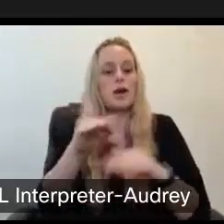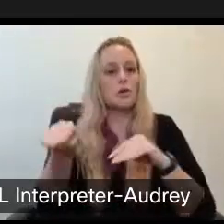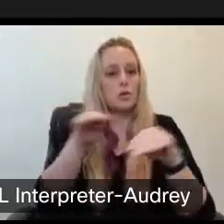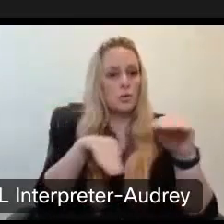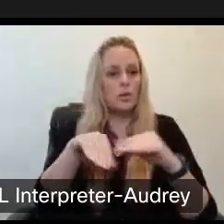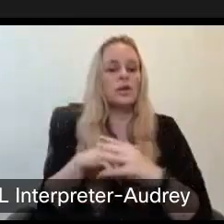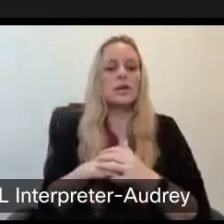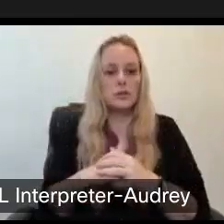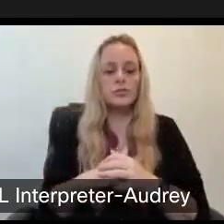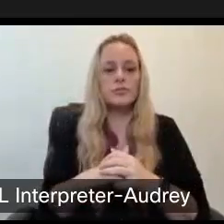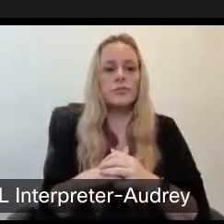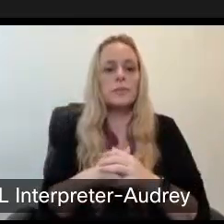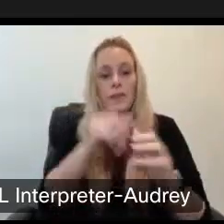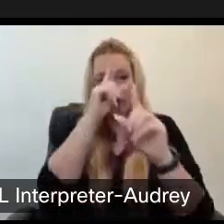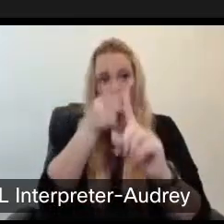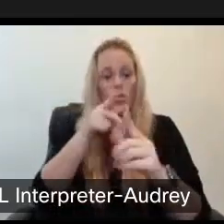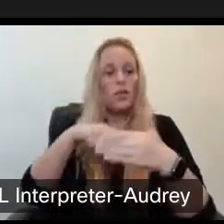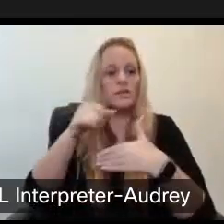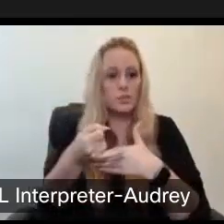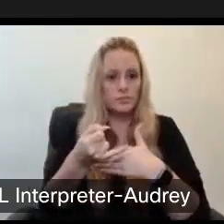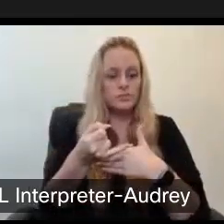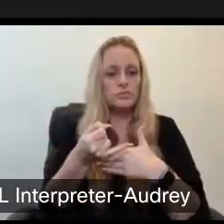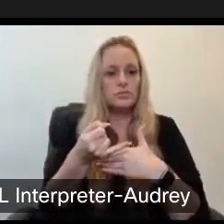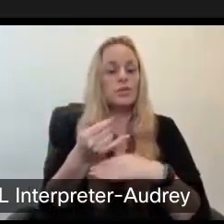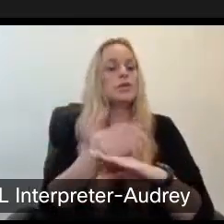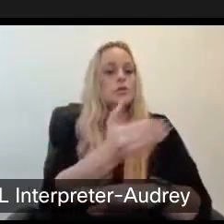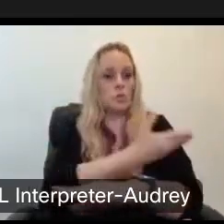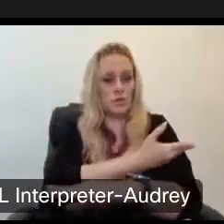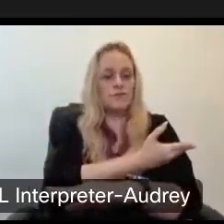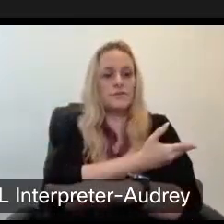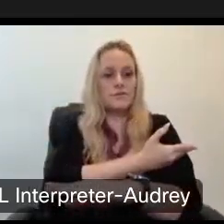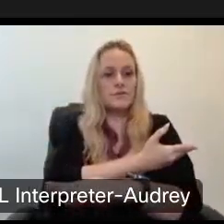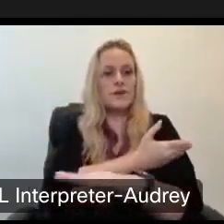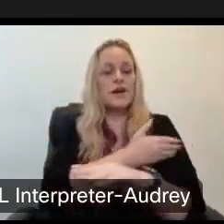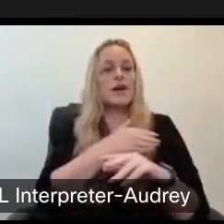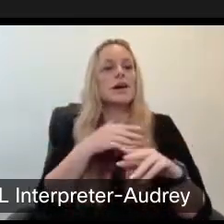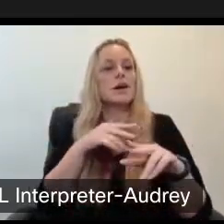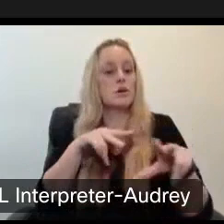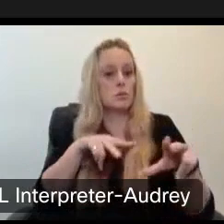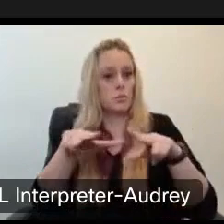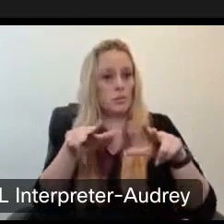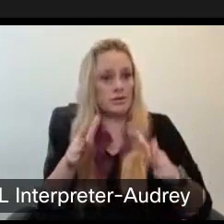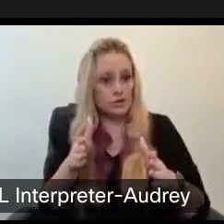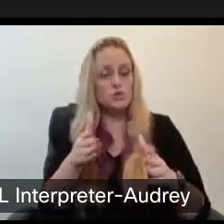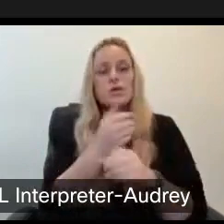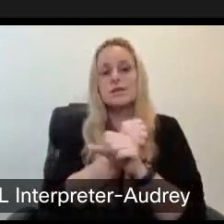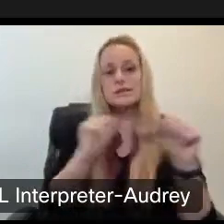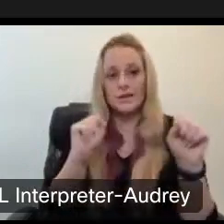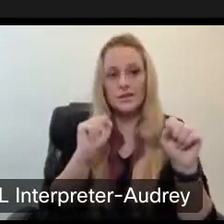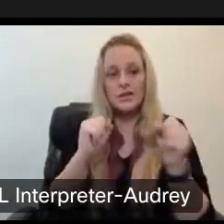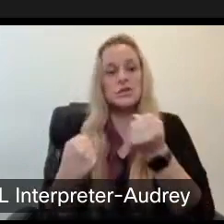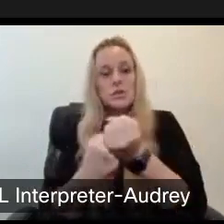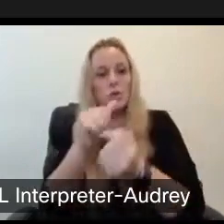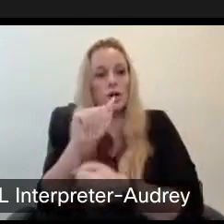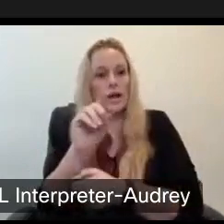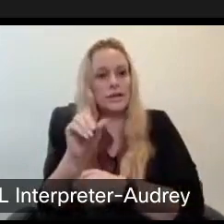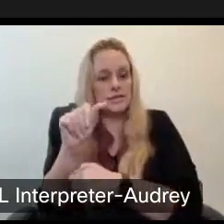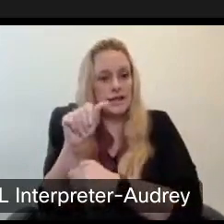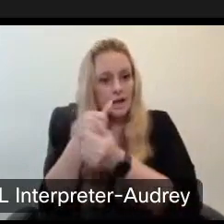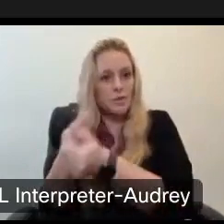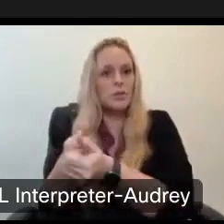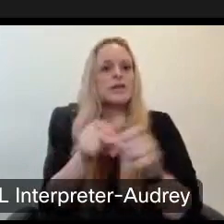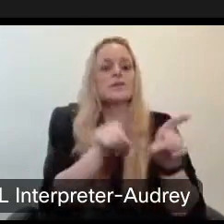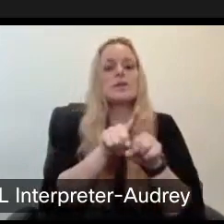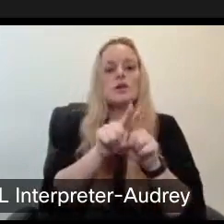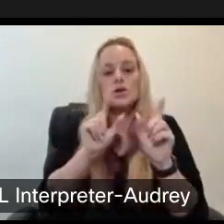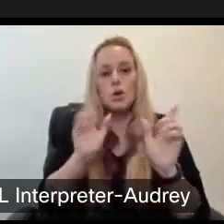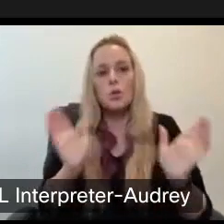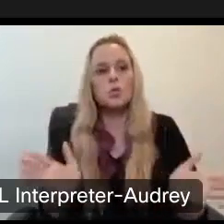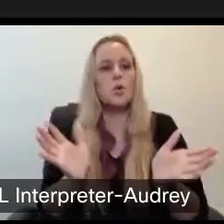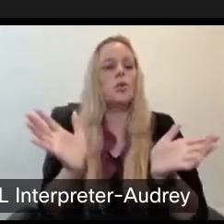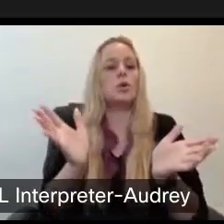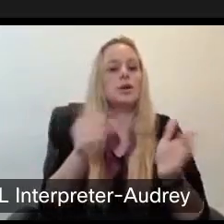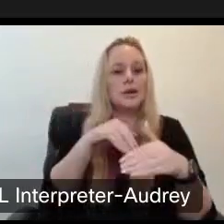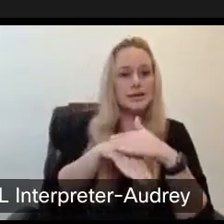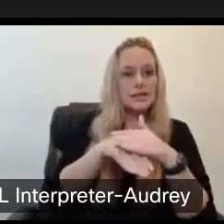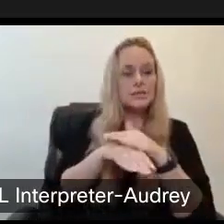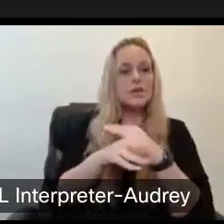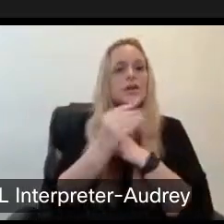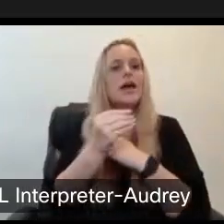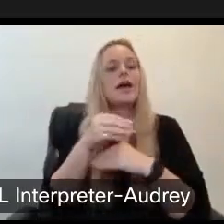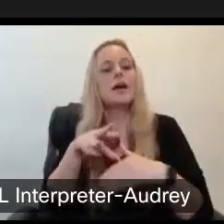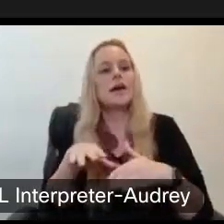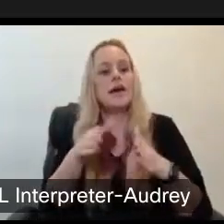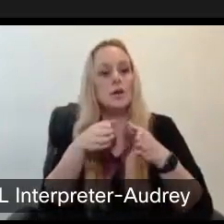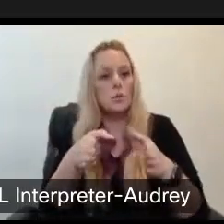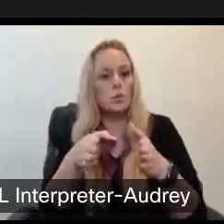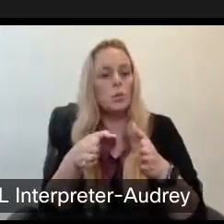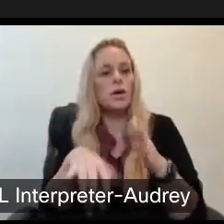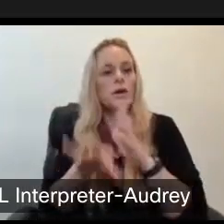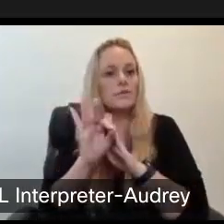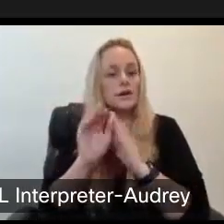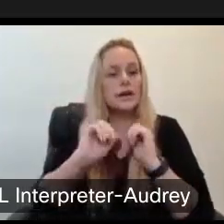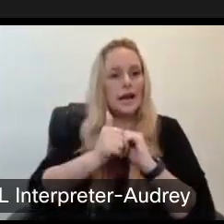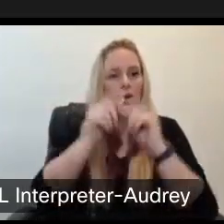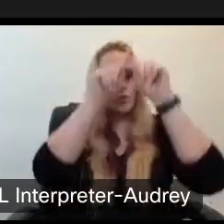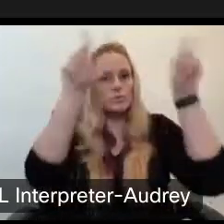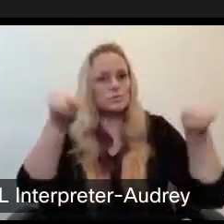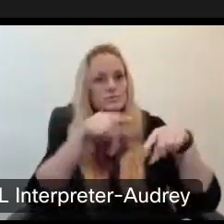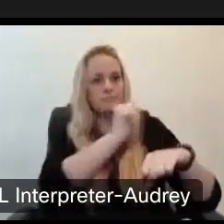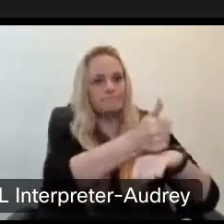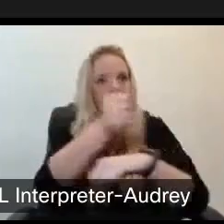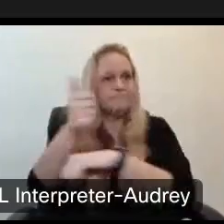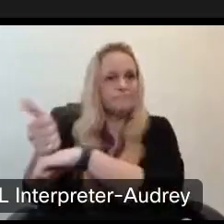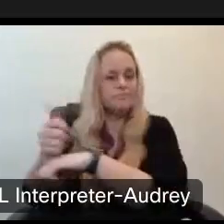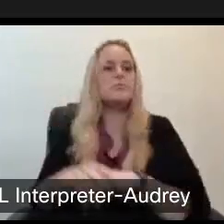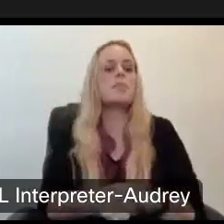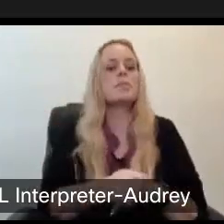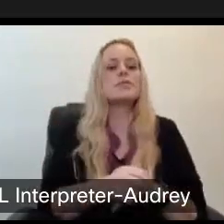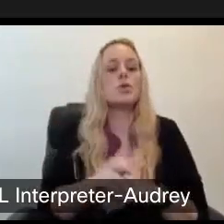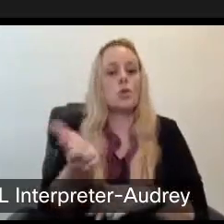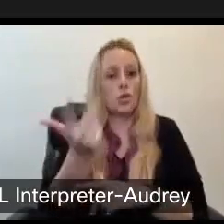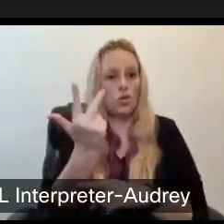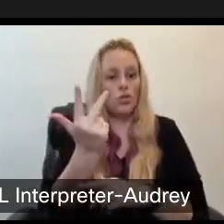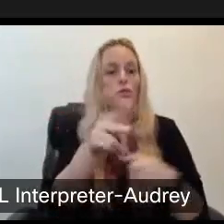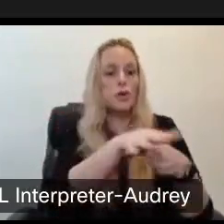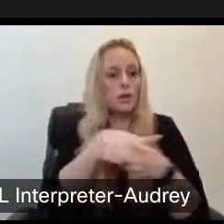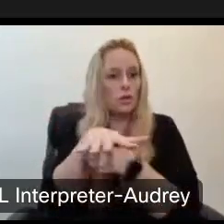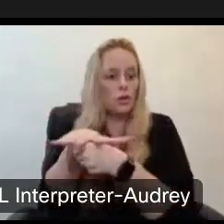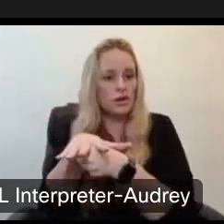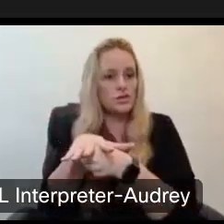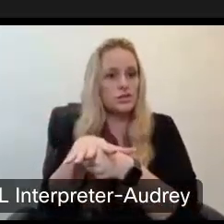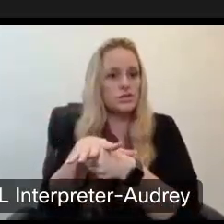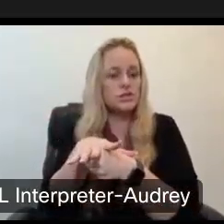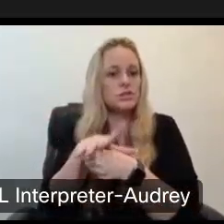The goals of this project is to improve the pedestrian safety, support ADA compliance in addition to promoting accessibility and weight finding through signage. So the three locations of the inner Harbor intersection improvements.